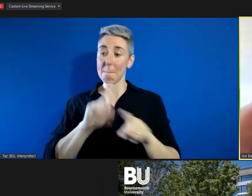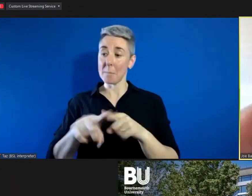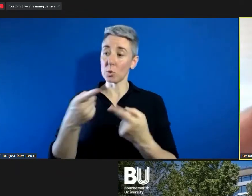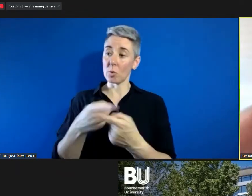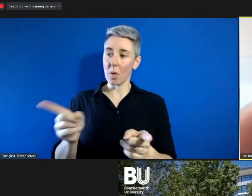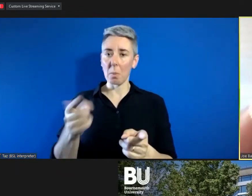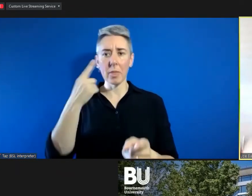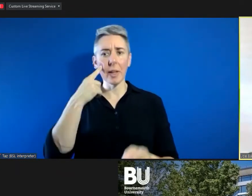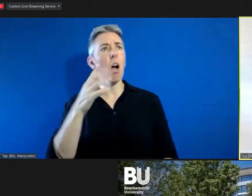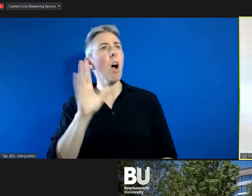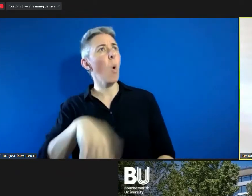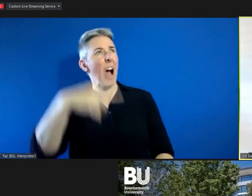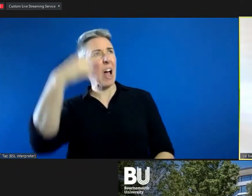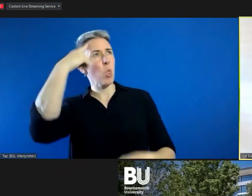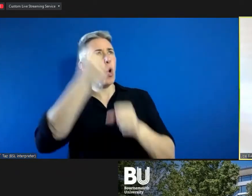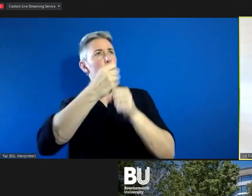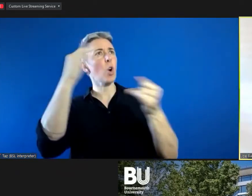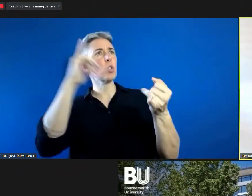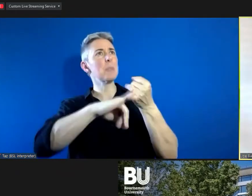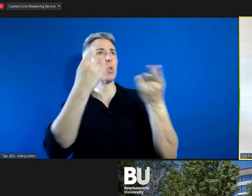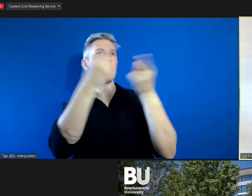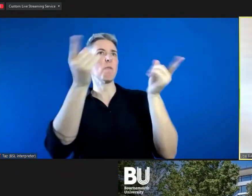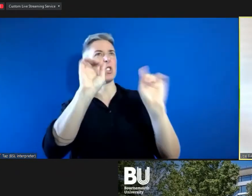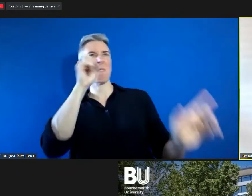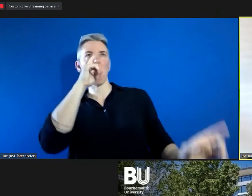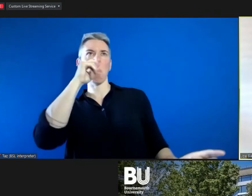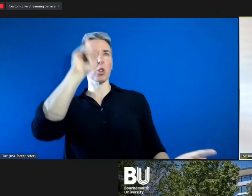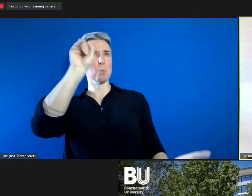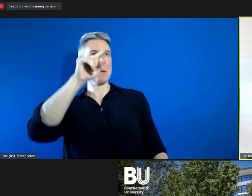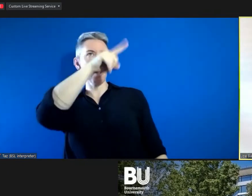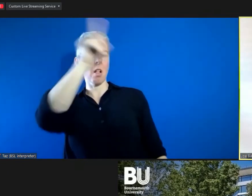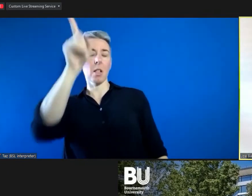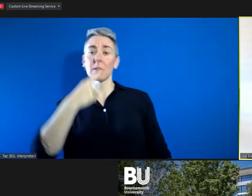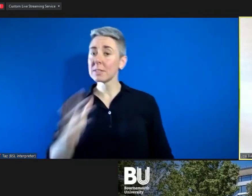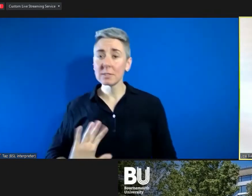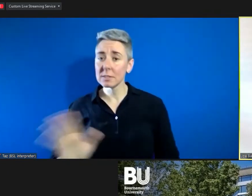Goldsmiths was for other people. And we had to remind them of our original mission statement,